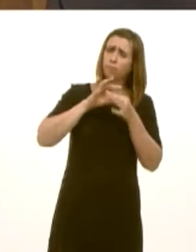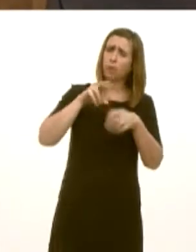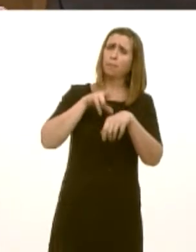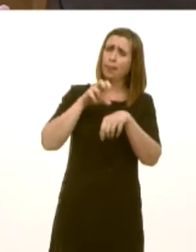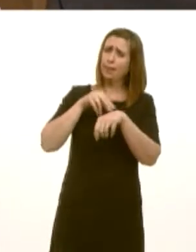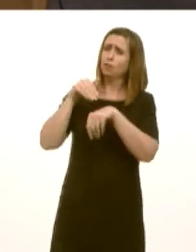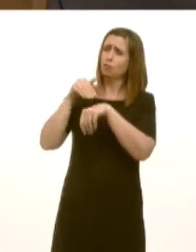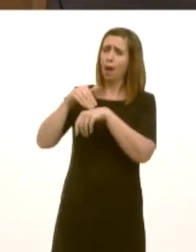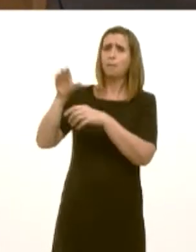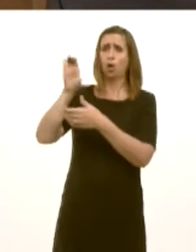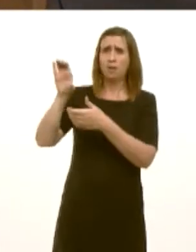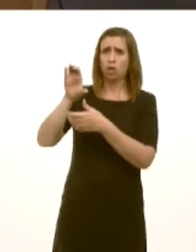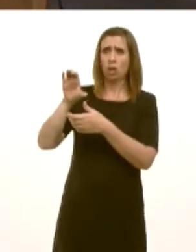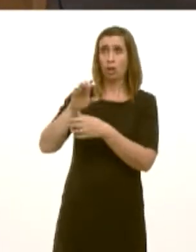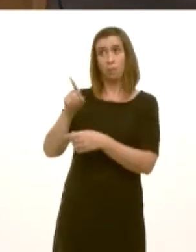But, itís your decision at the end of the day.